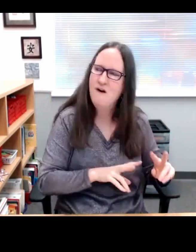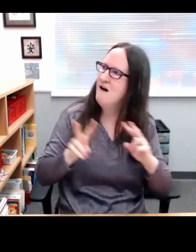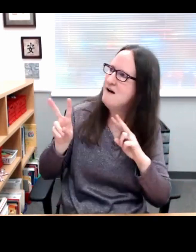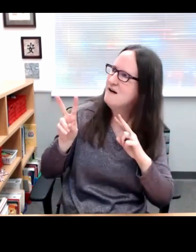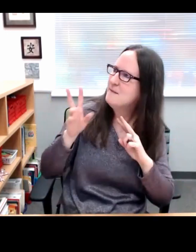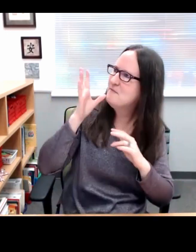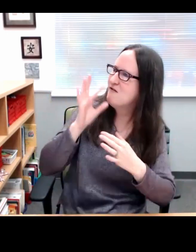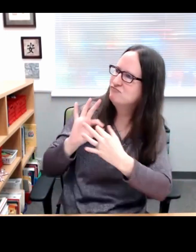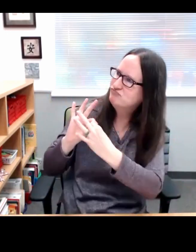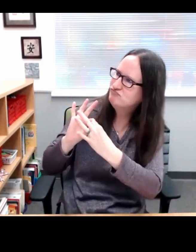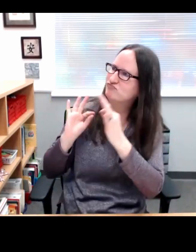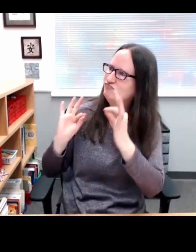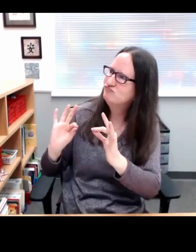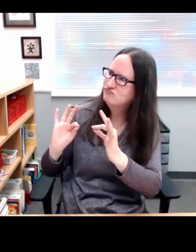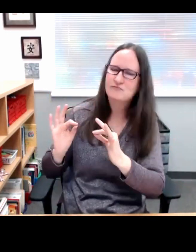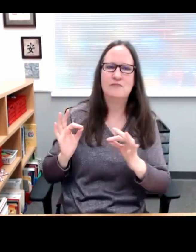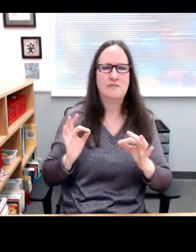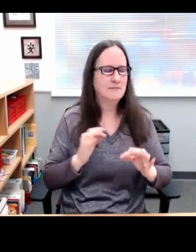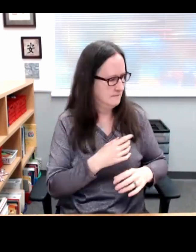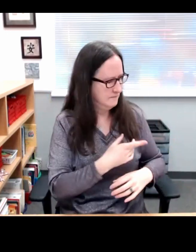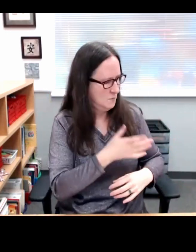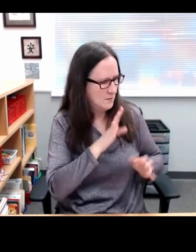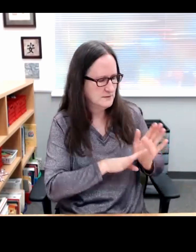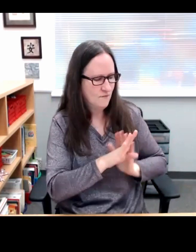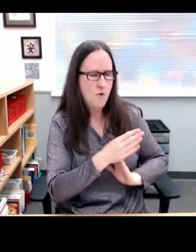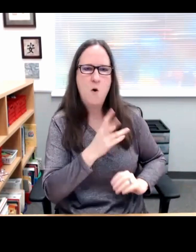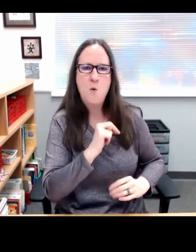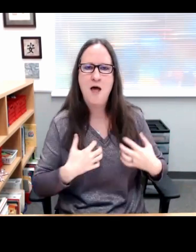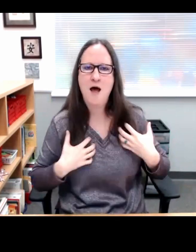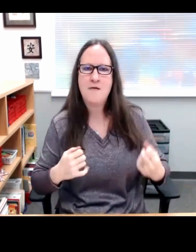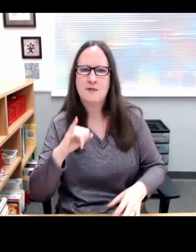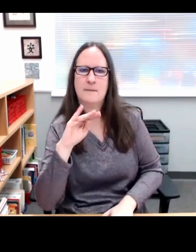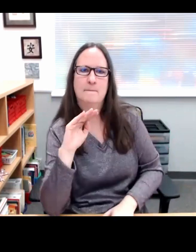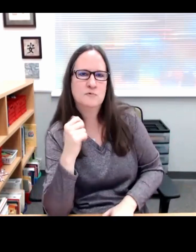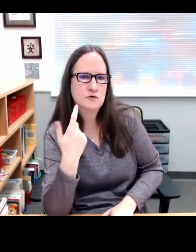to teach your children to love themselves. And if you model it for your children and they can